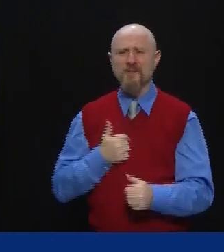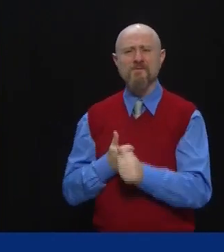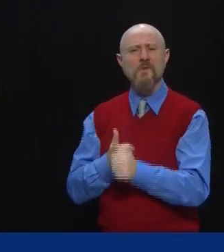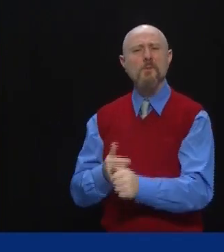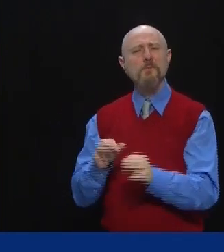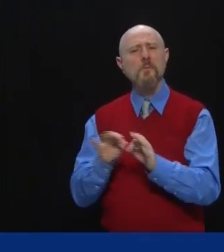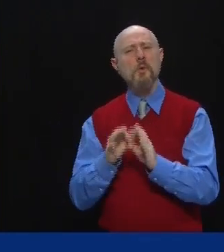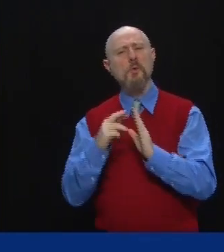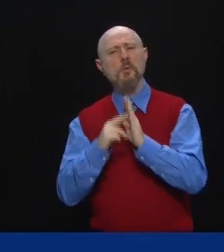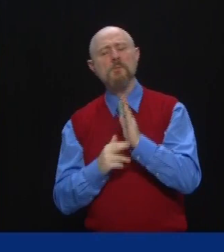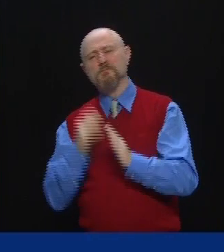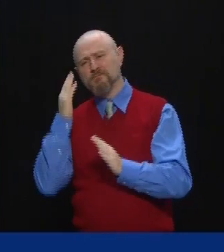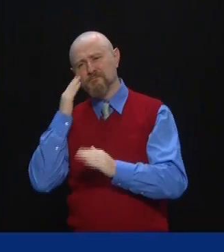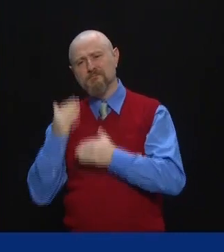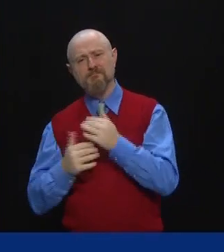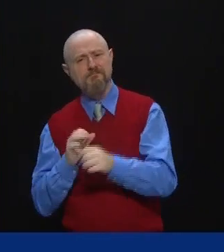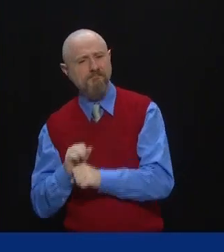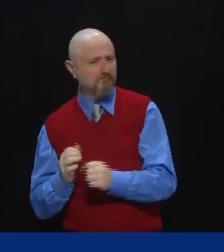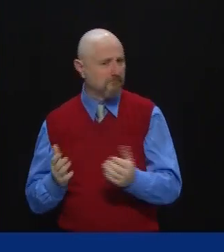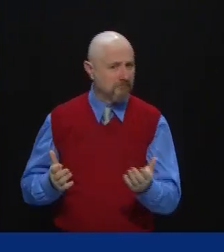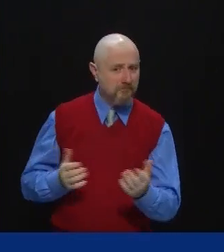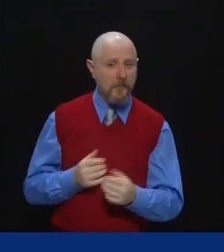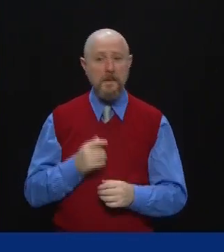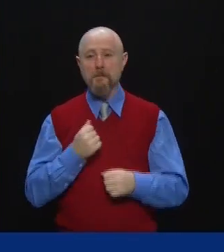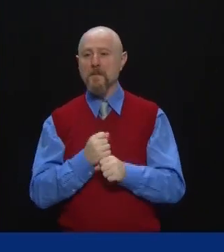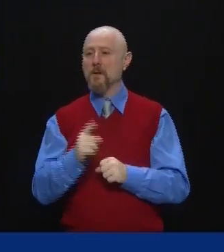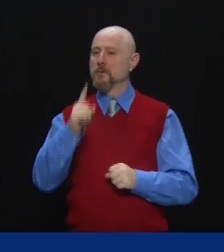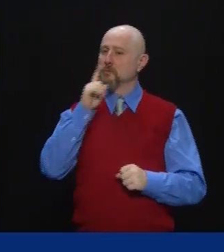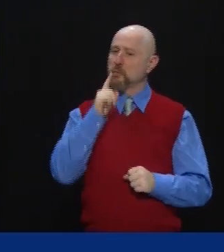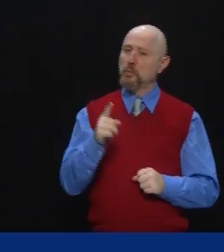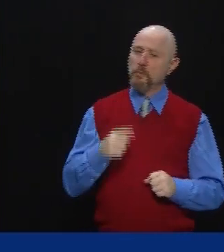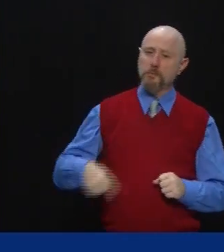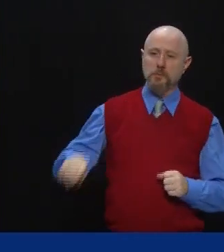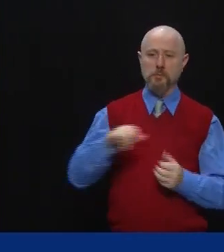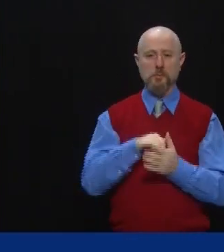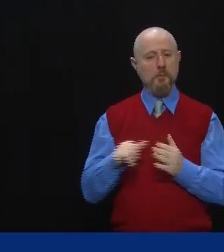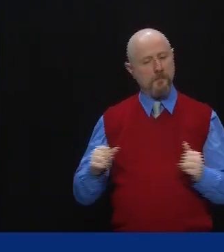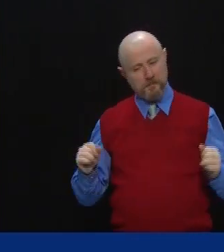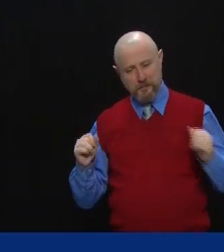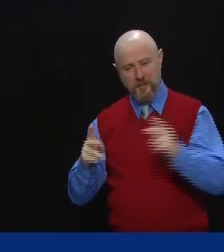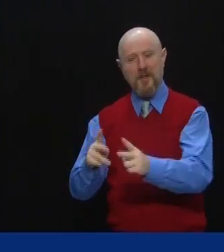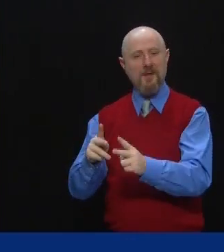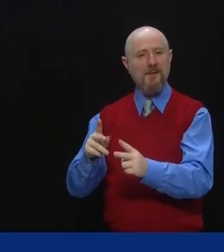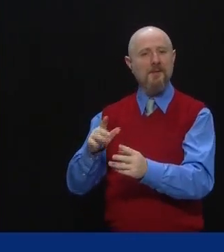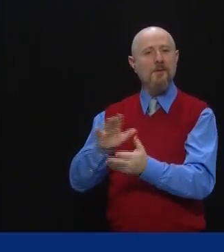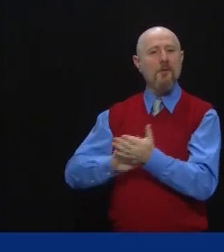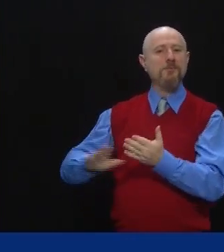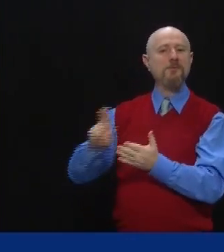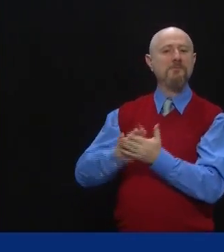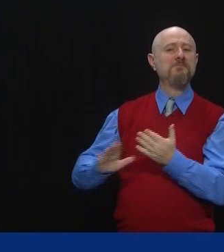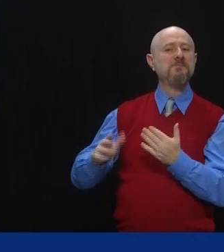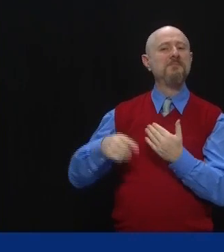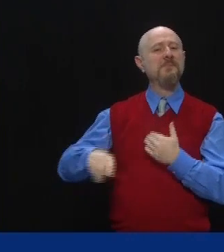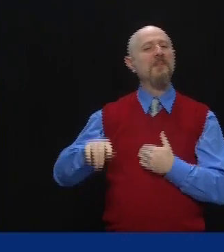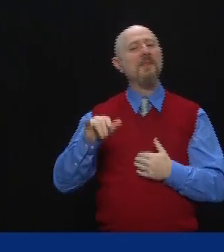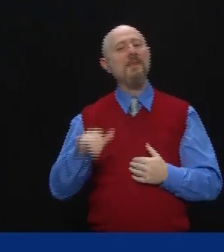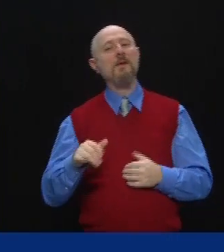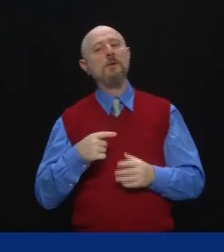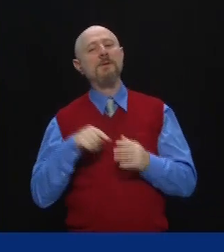SAFE WHEN THEY RETURN, CONTINUING FOLLOW PRACTICES OUTLINED. THE GUIDELINE IS OUT THERE.